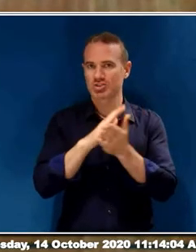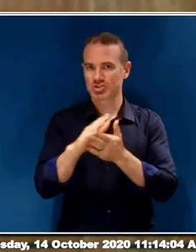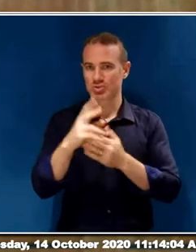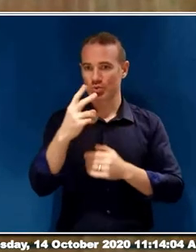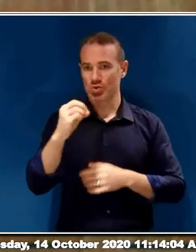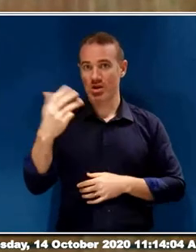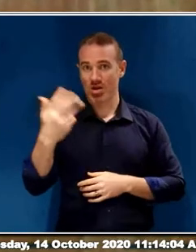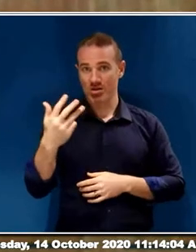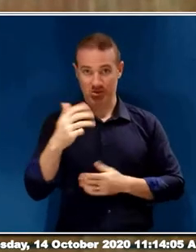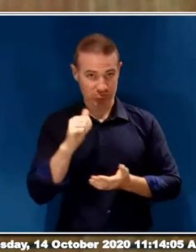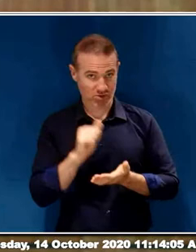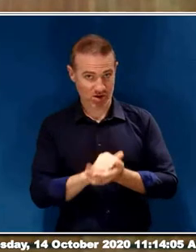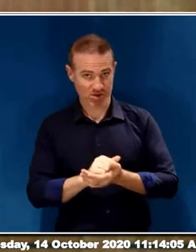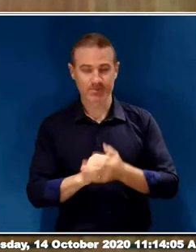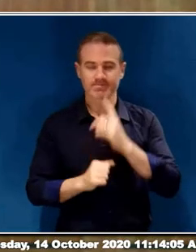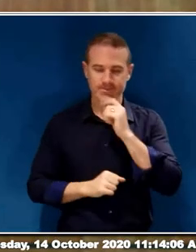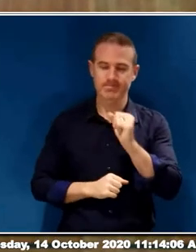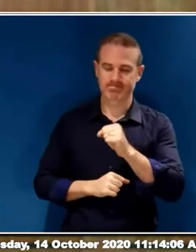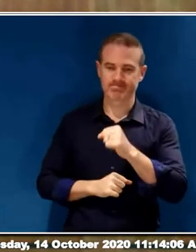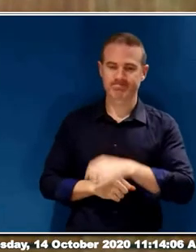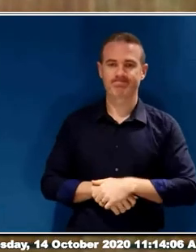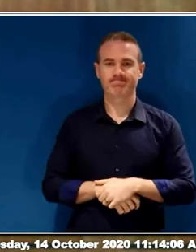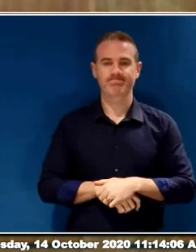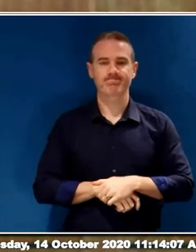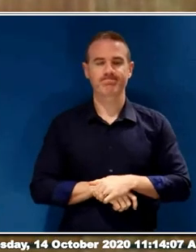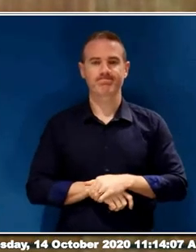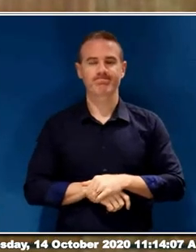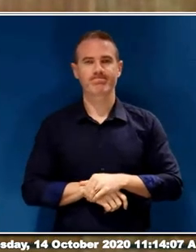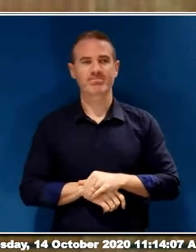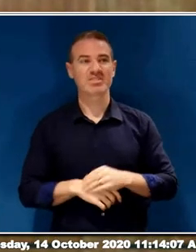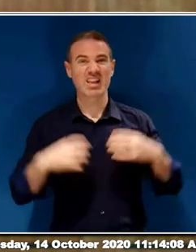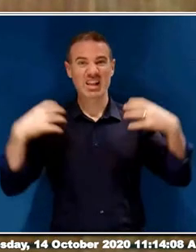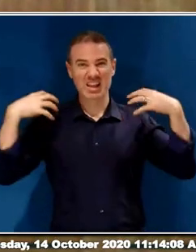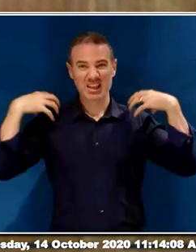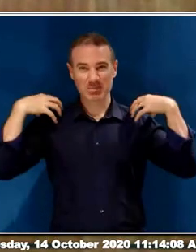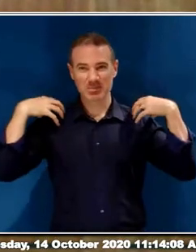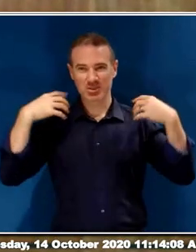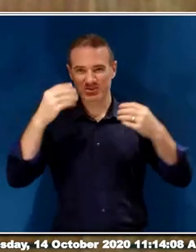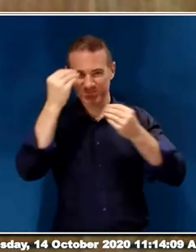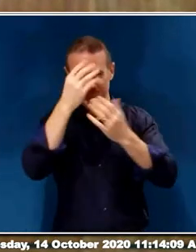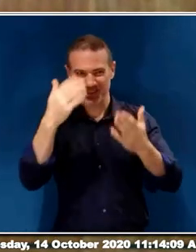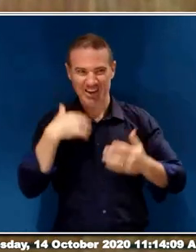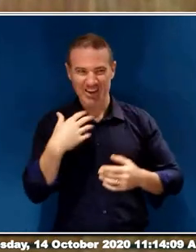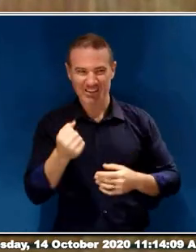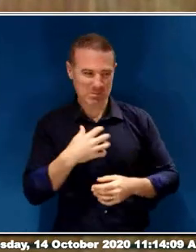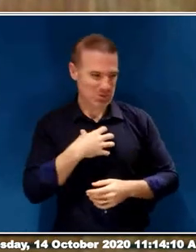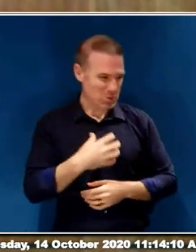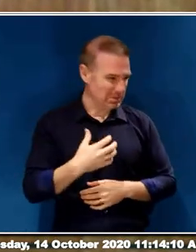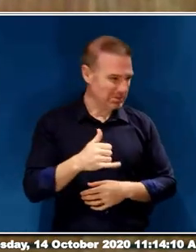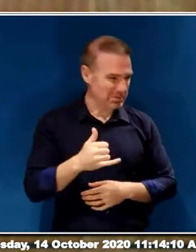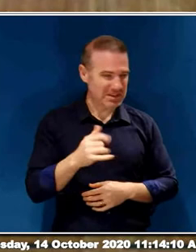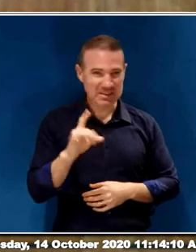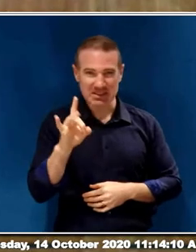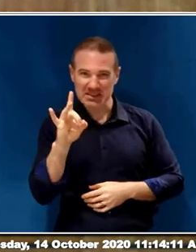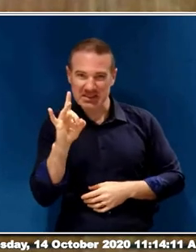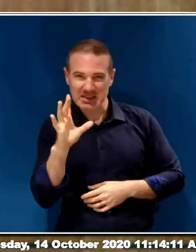Commissioners, I have another 10 minutes, I think. I'm conscious of the time.